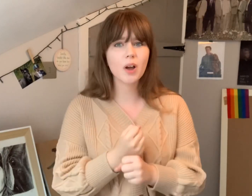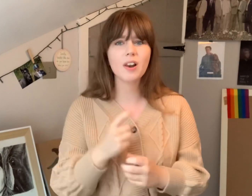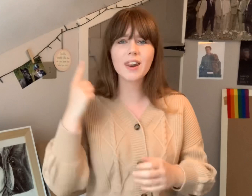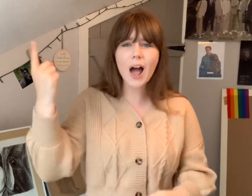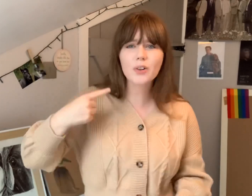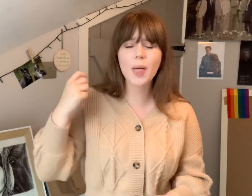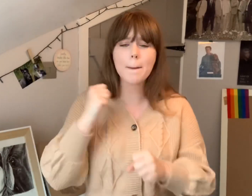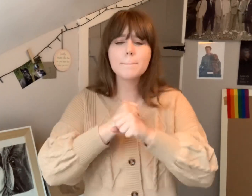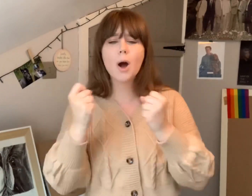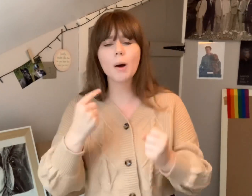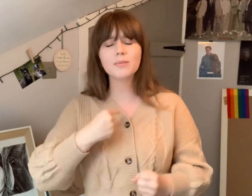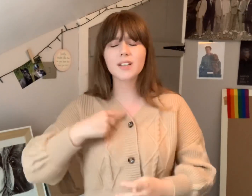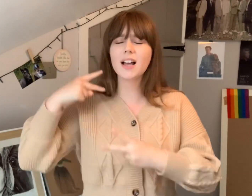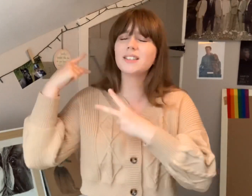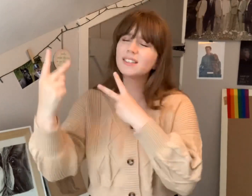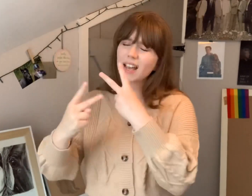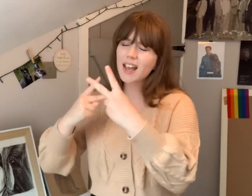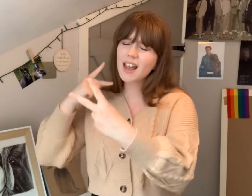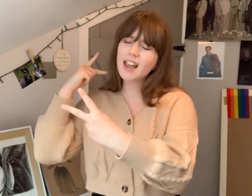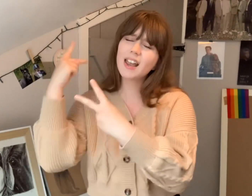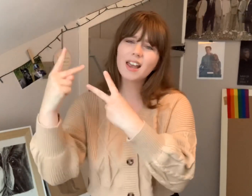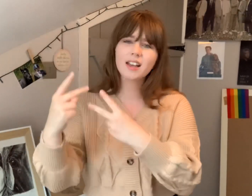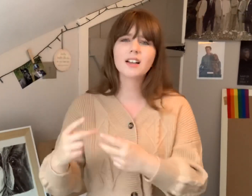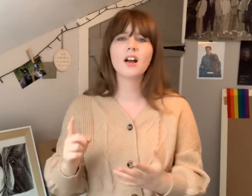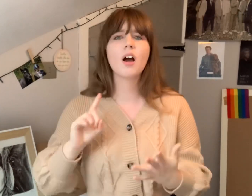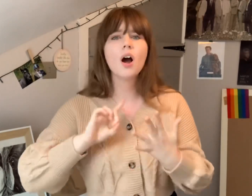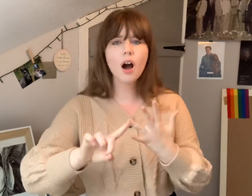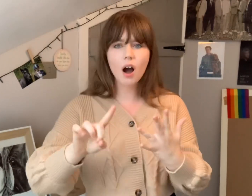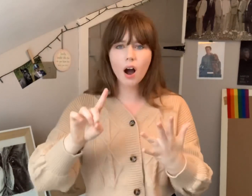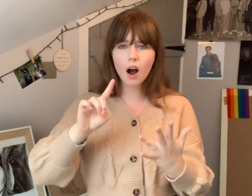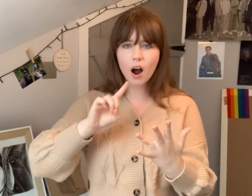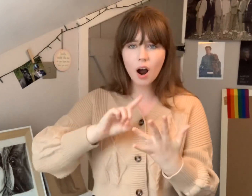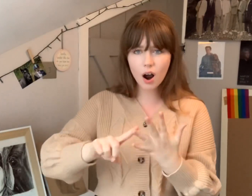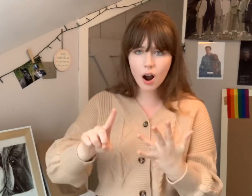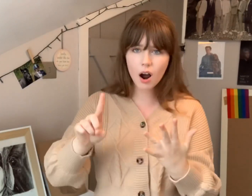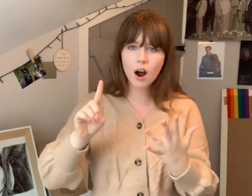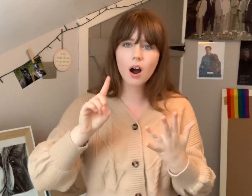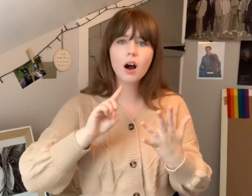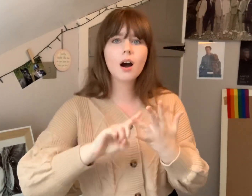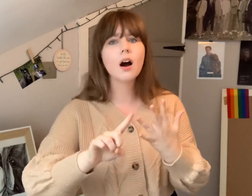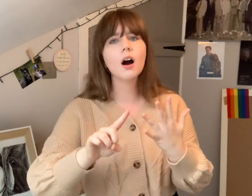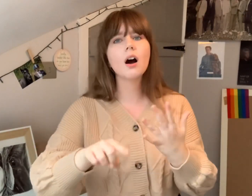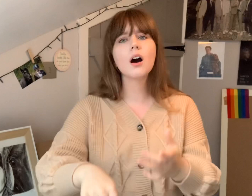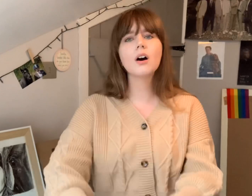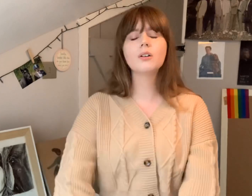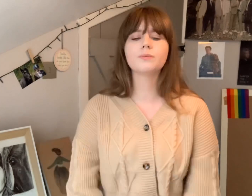Louder than bombs I sing Ooh